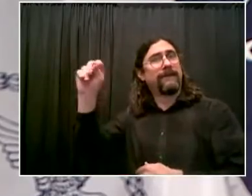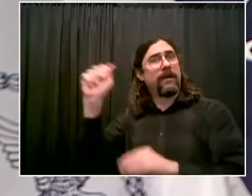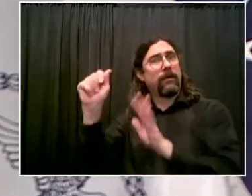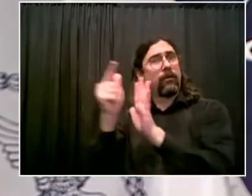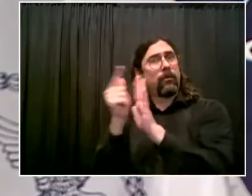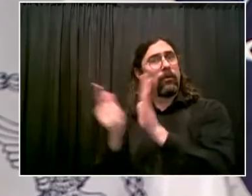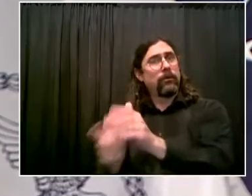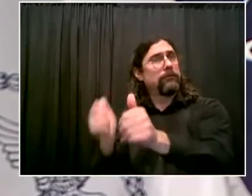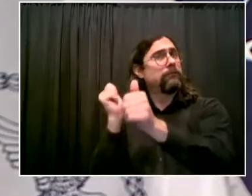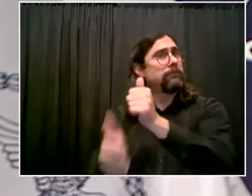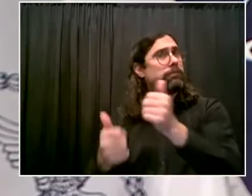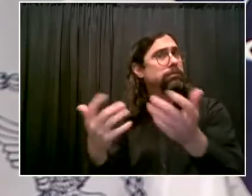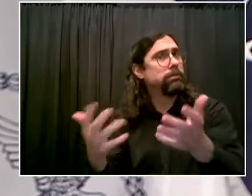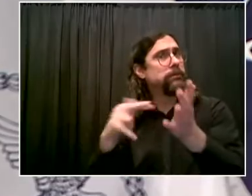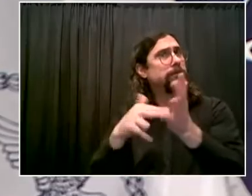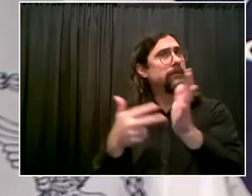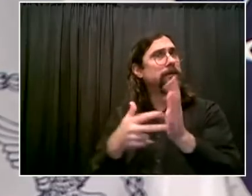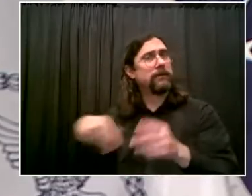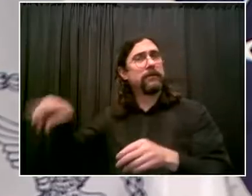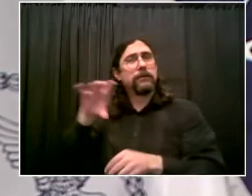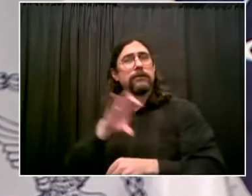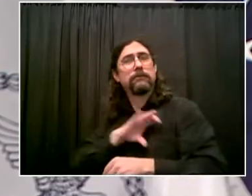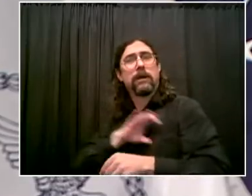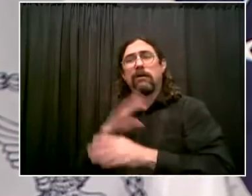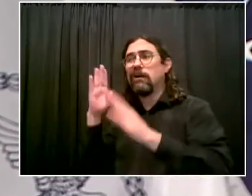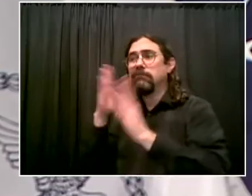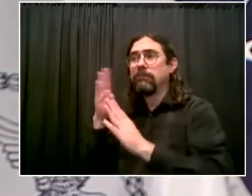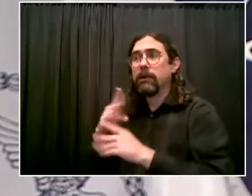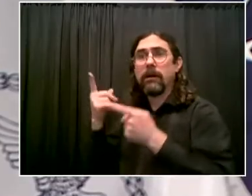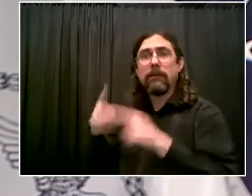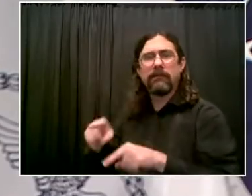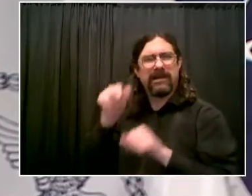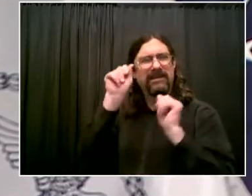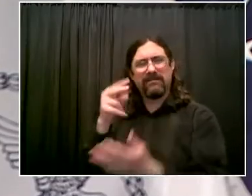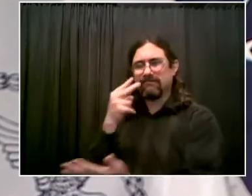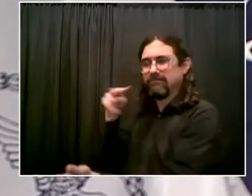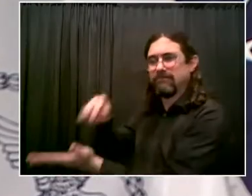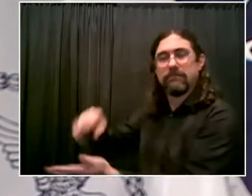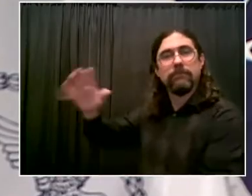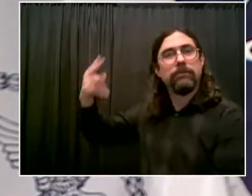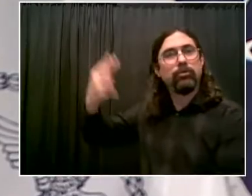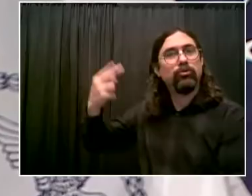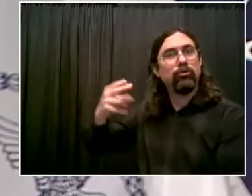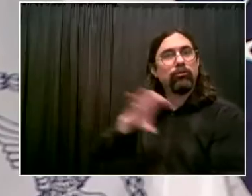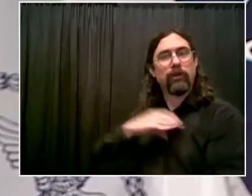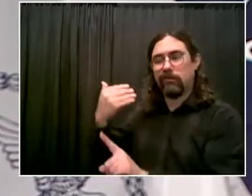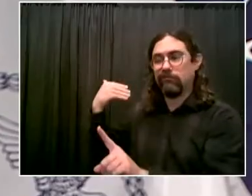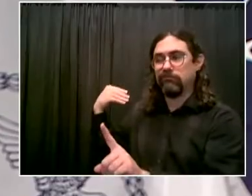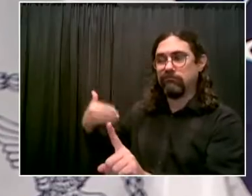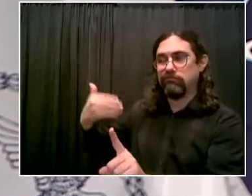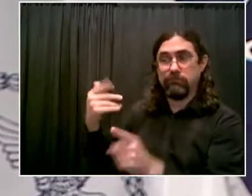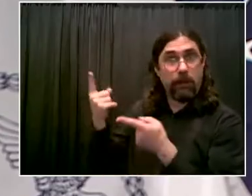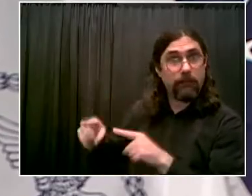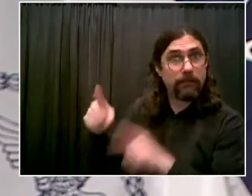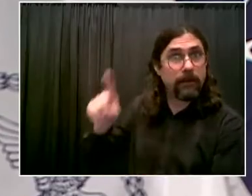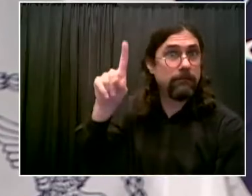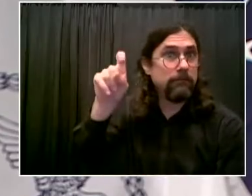ANYWRIN THE COUNTRY. ANY NEW YORKER CAN GO ONLINE AND SEE HOW THIS PACIFIC STANDARDS ARE SET UP, GOD FORBD IAN OFFEICR EDOS